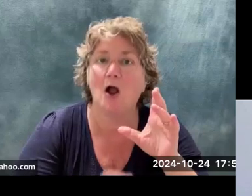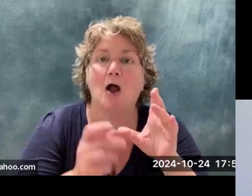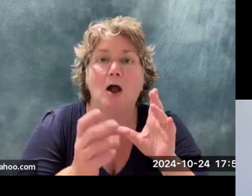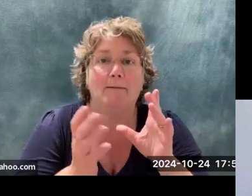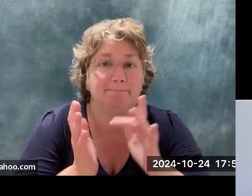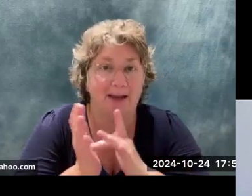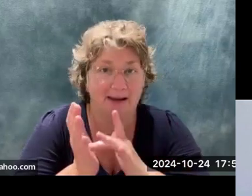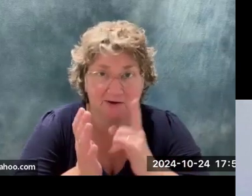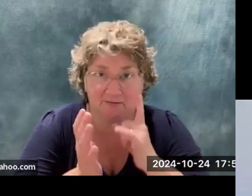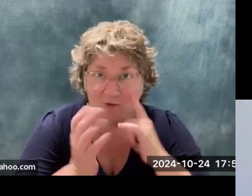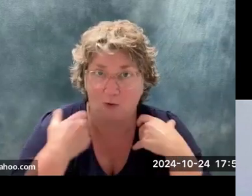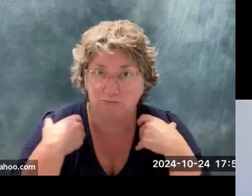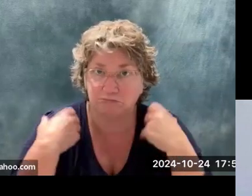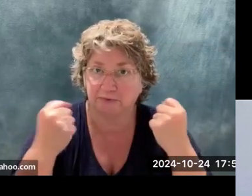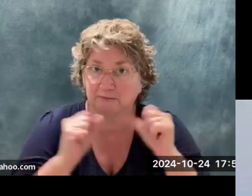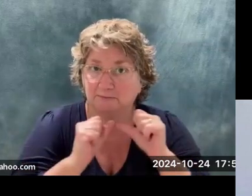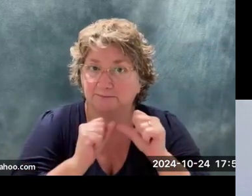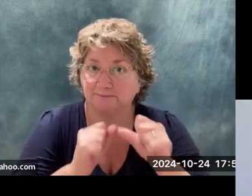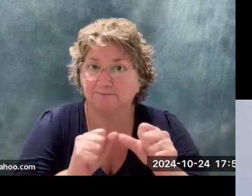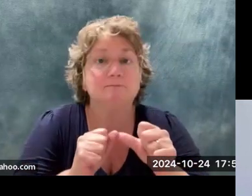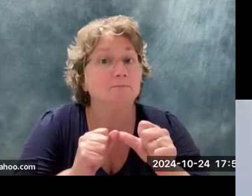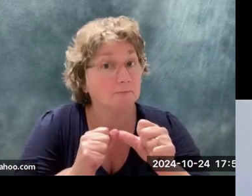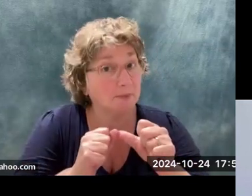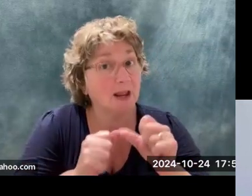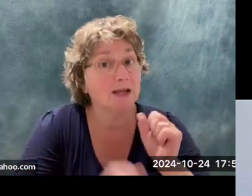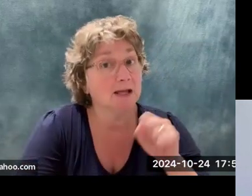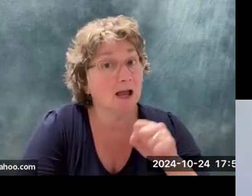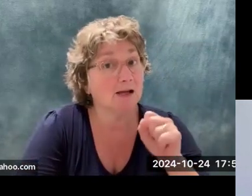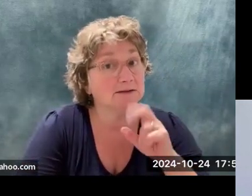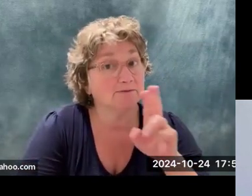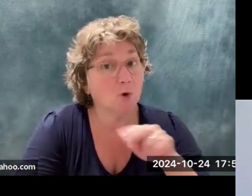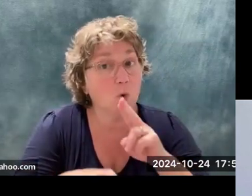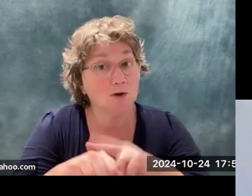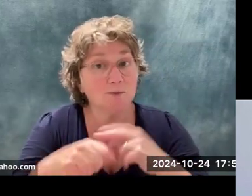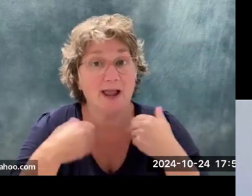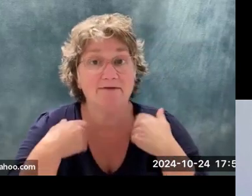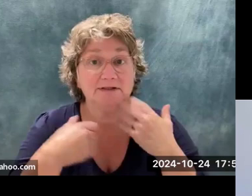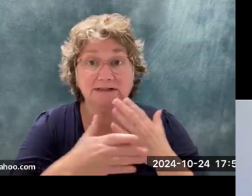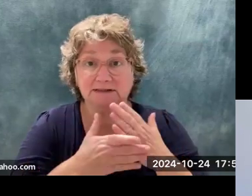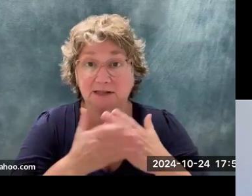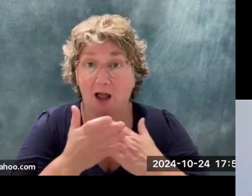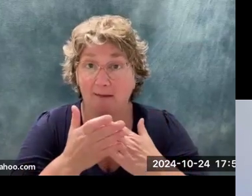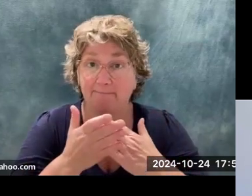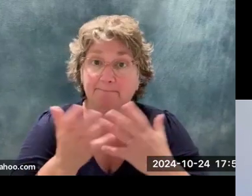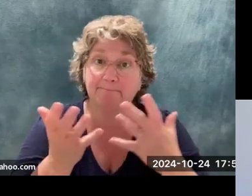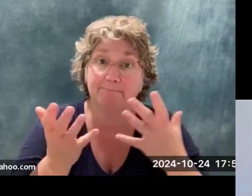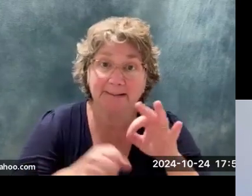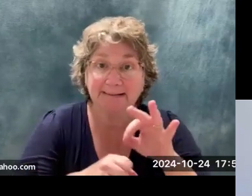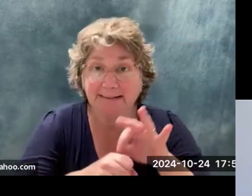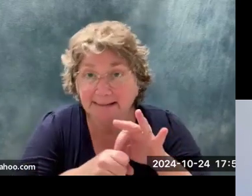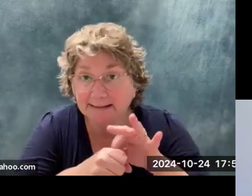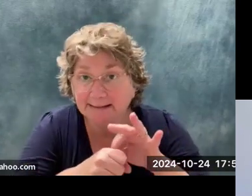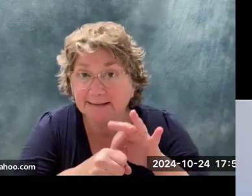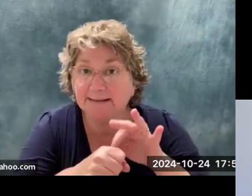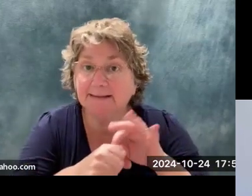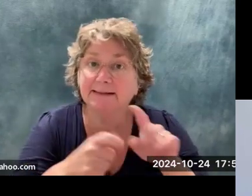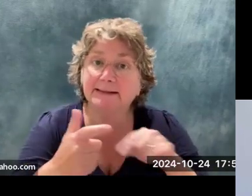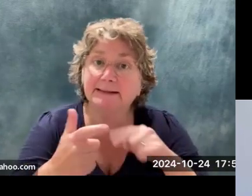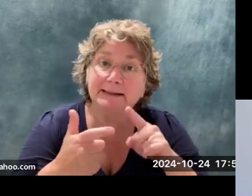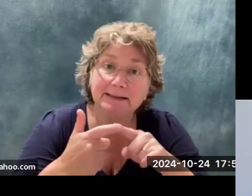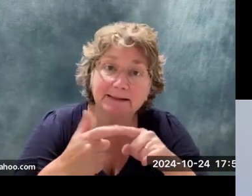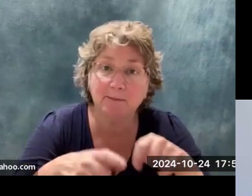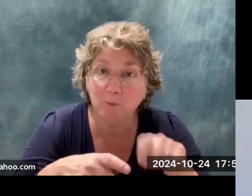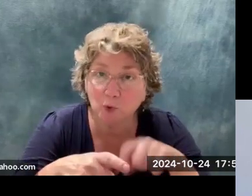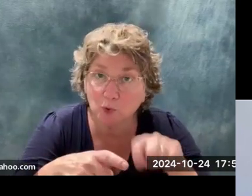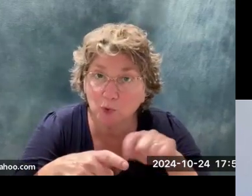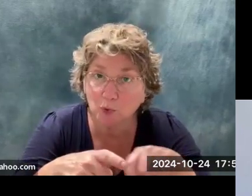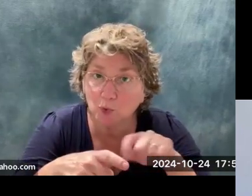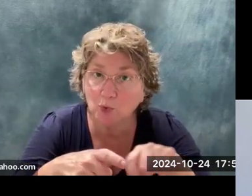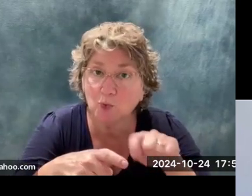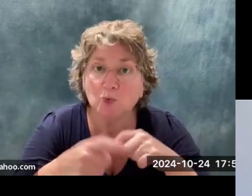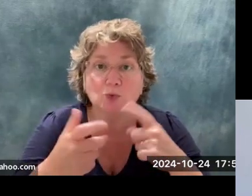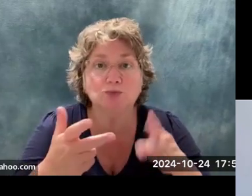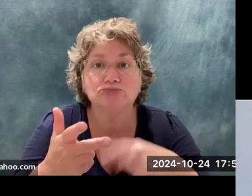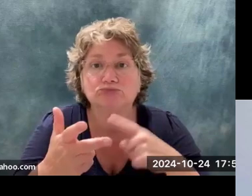So there are homeopathic remedies, various teas, various brews, various